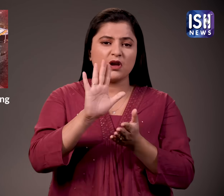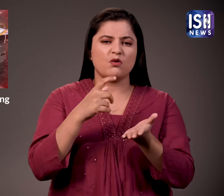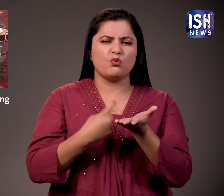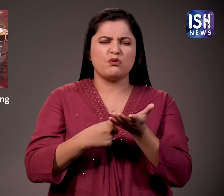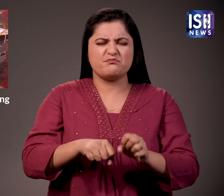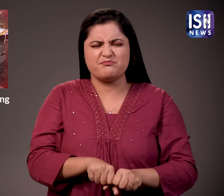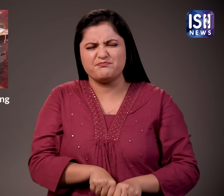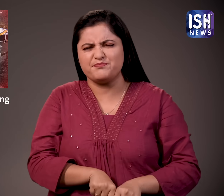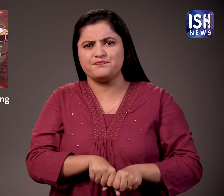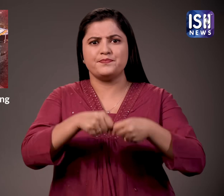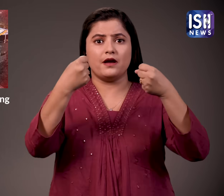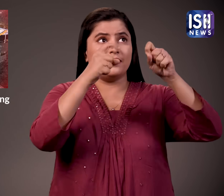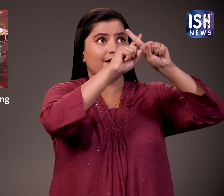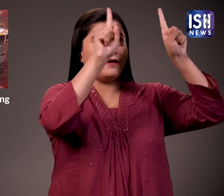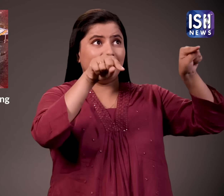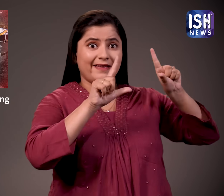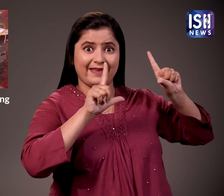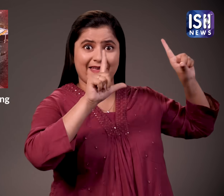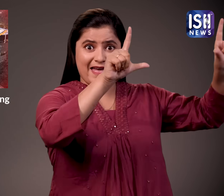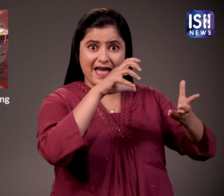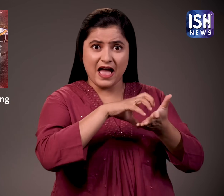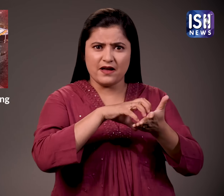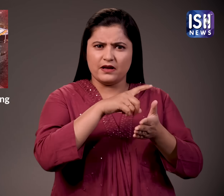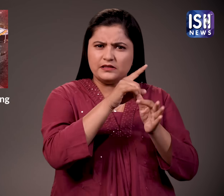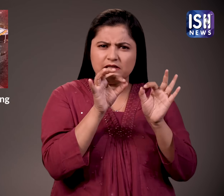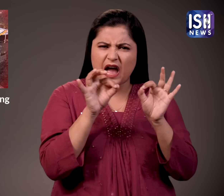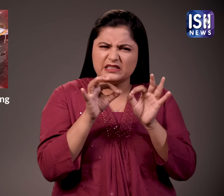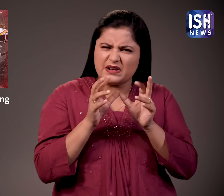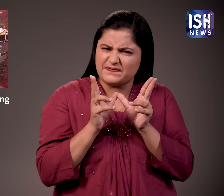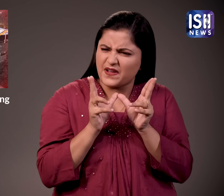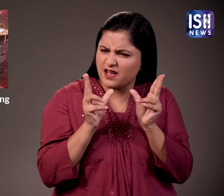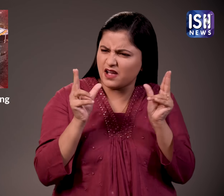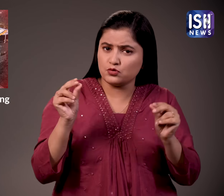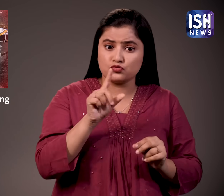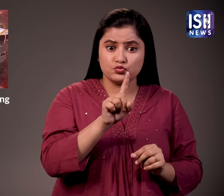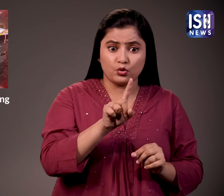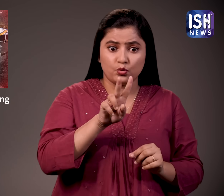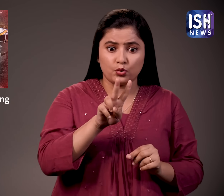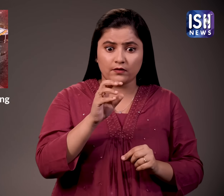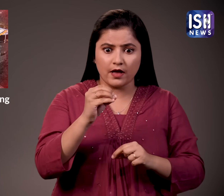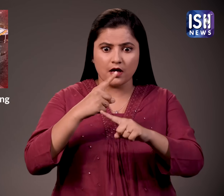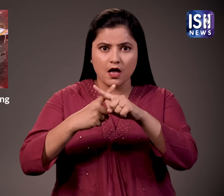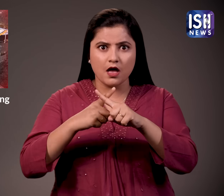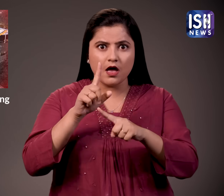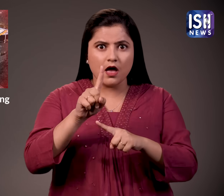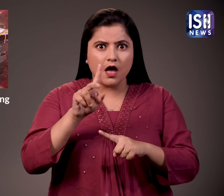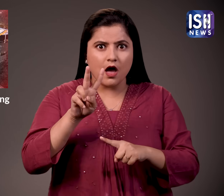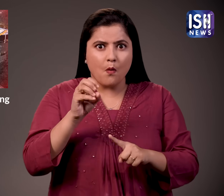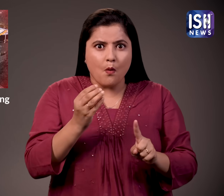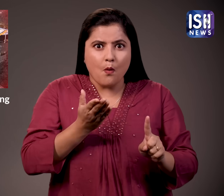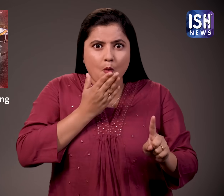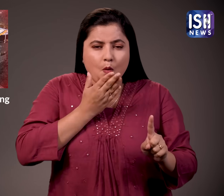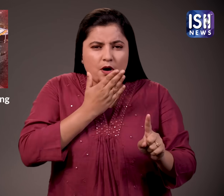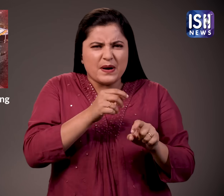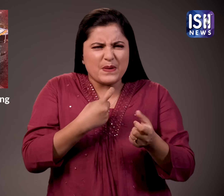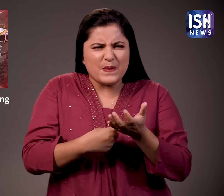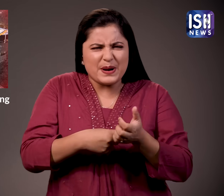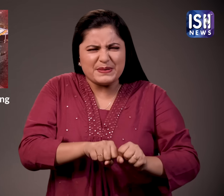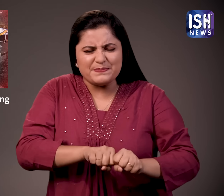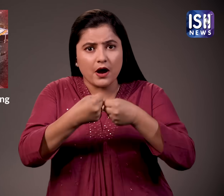The 120 X 120 ft hoarding was illegal and violated rules.